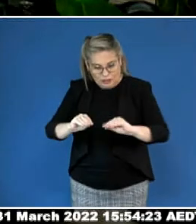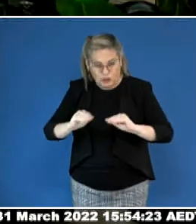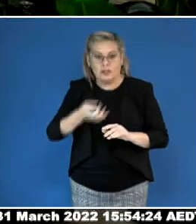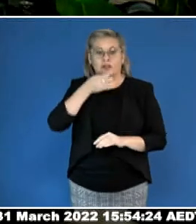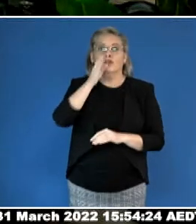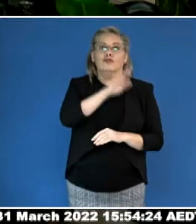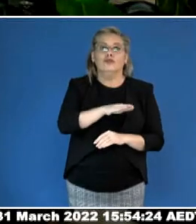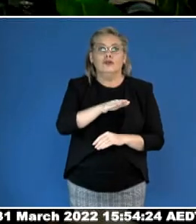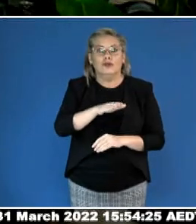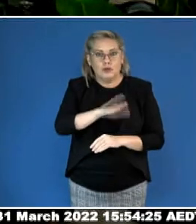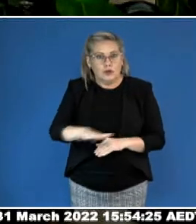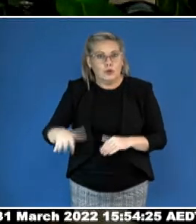ability of autistic people to trust themselves.